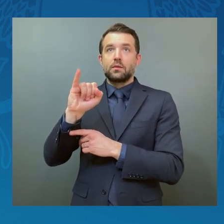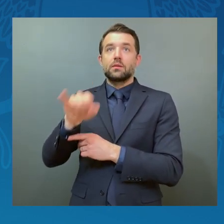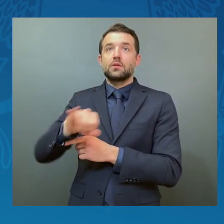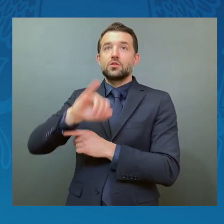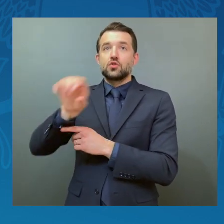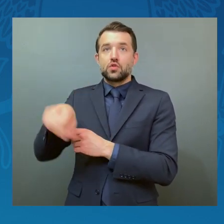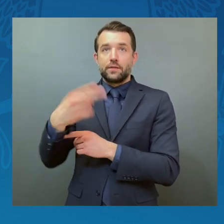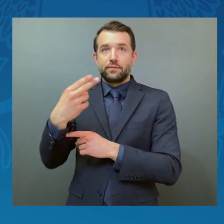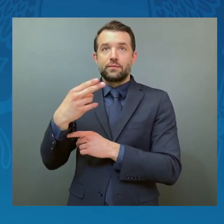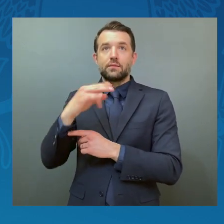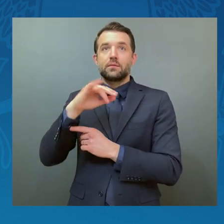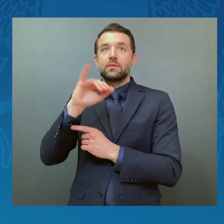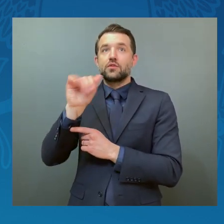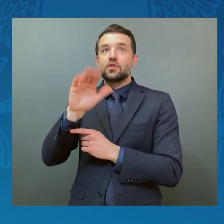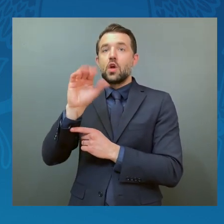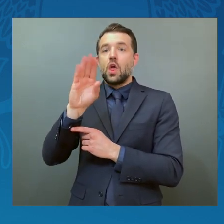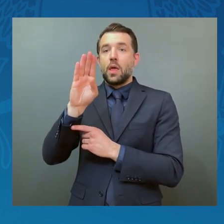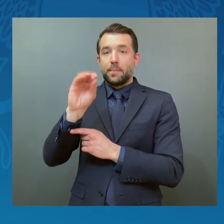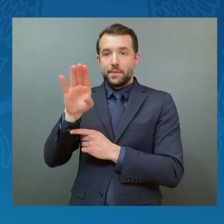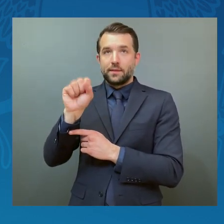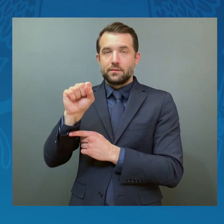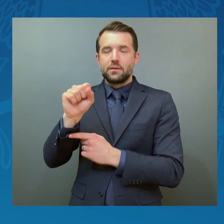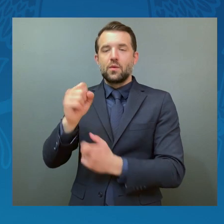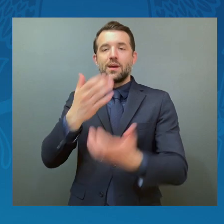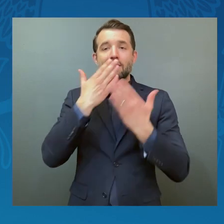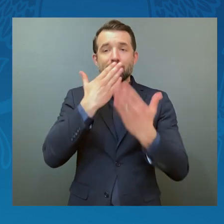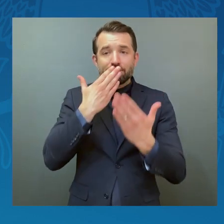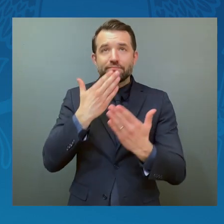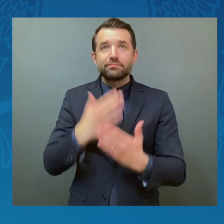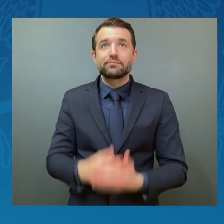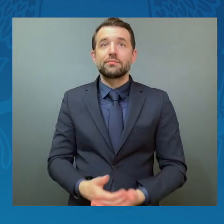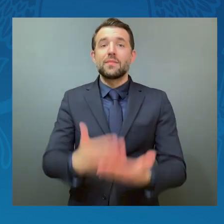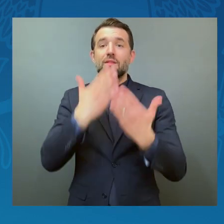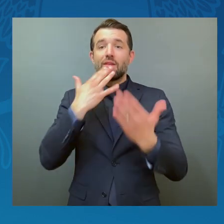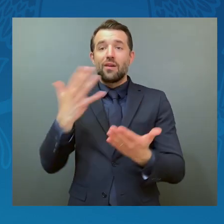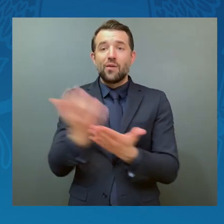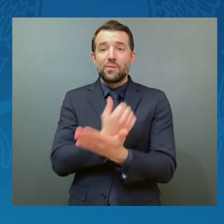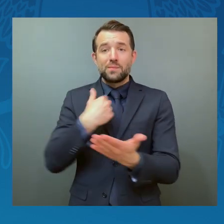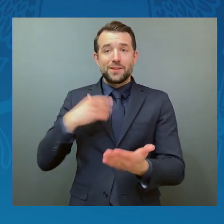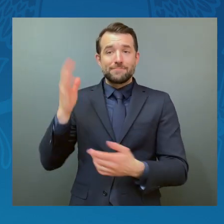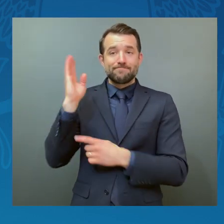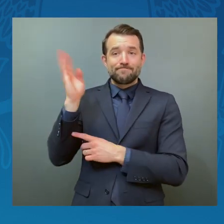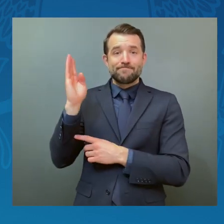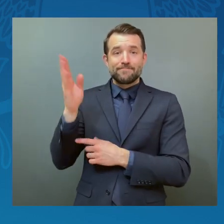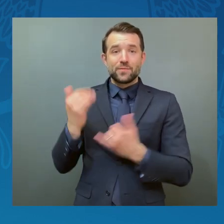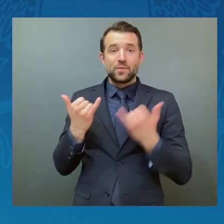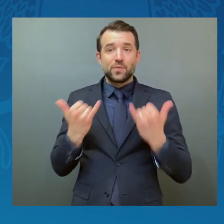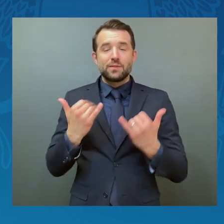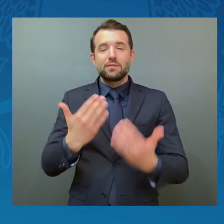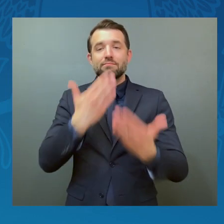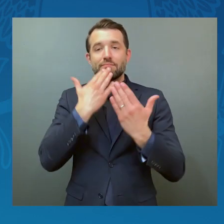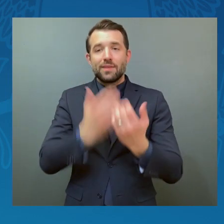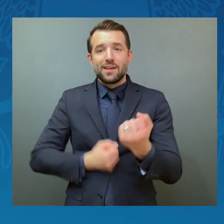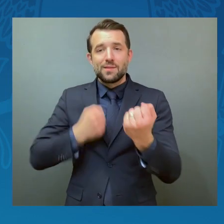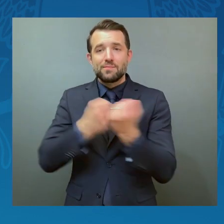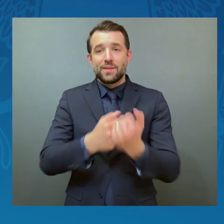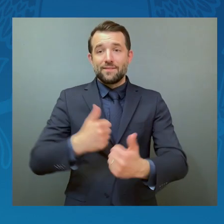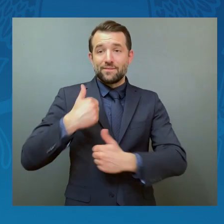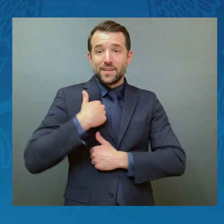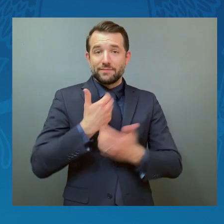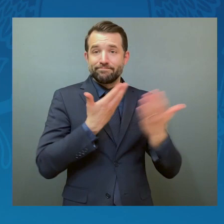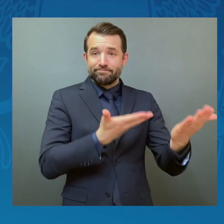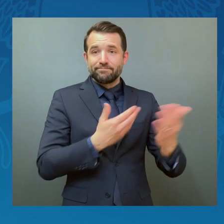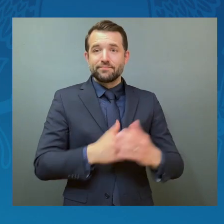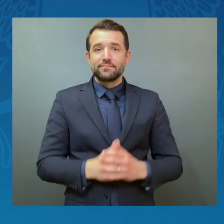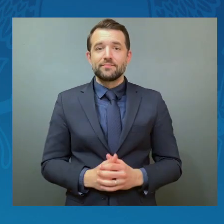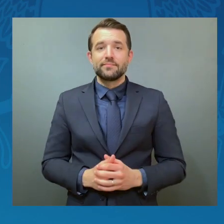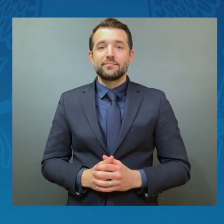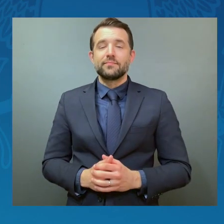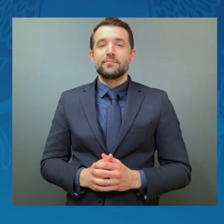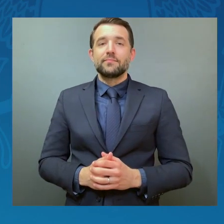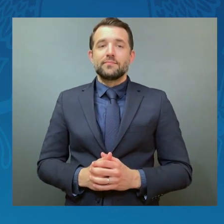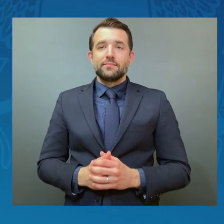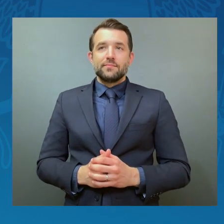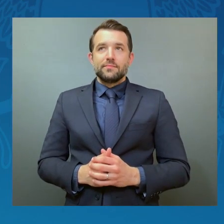and thank you for your steadfast support for our veterans.